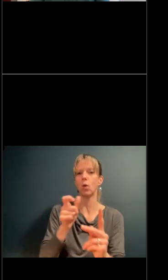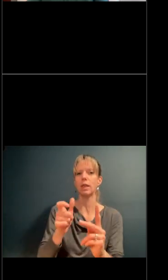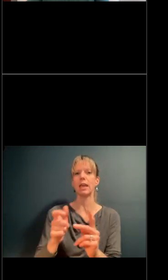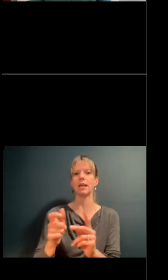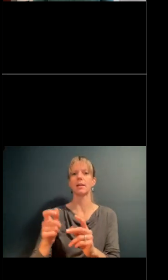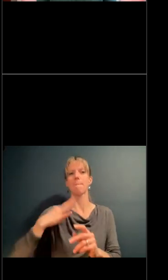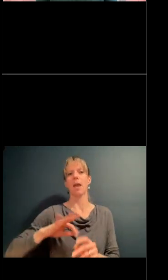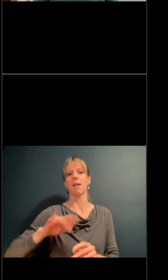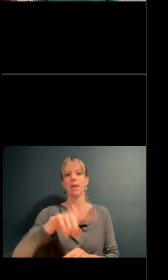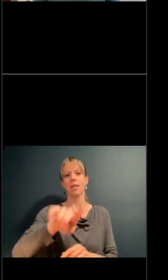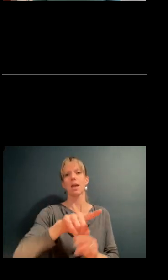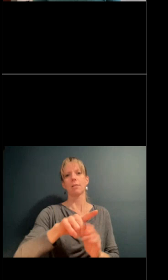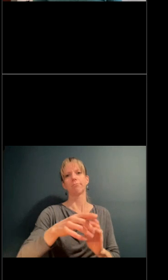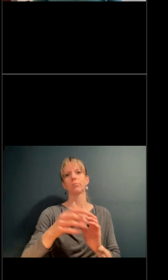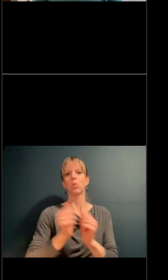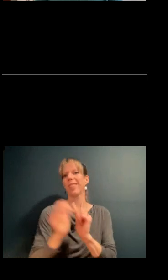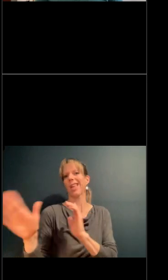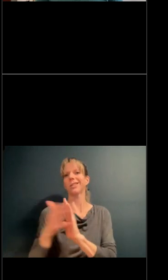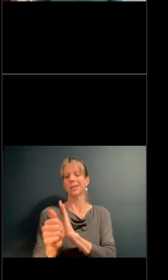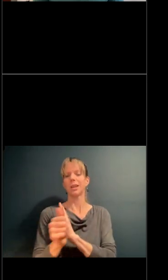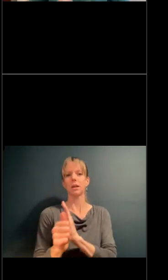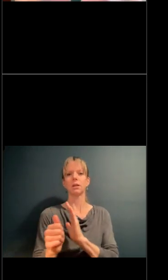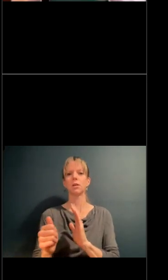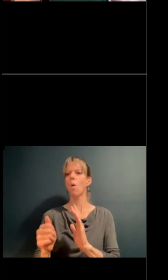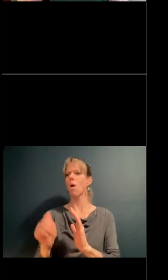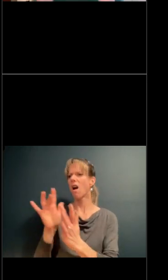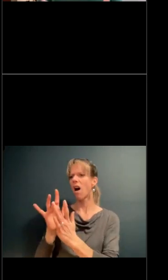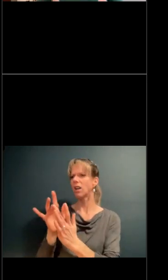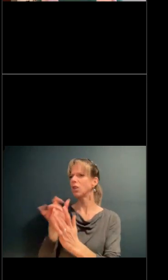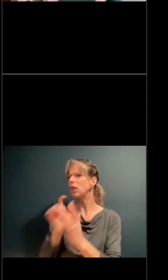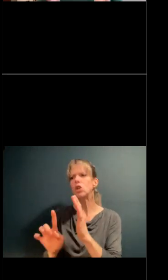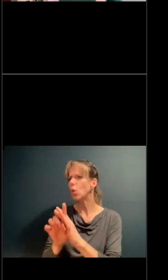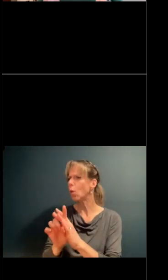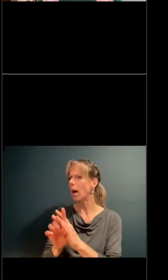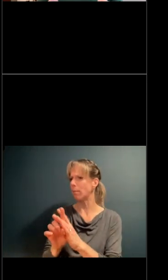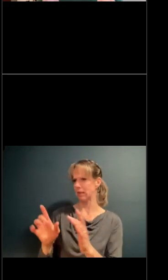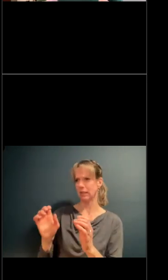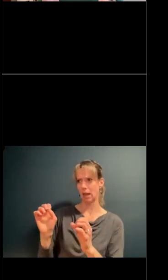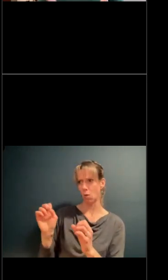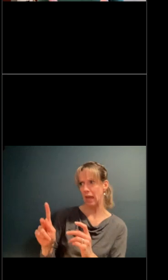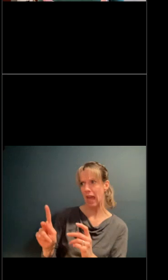are not there and following up to find out why. These are the kinds of messages that communicate